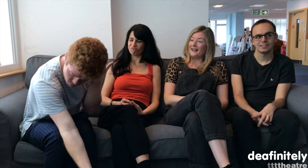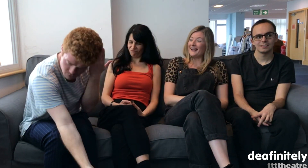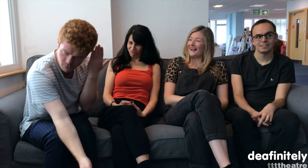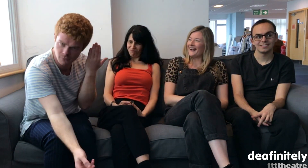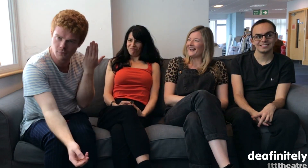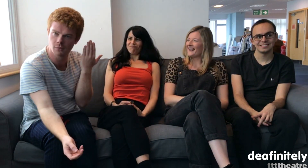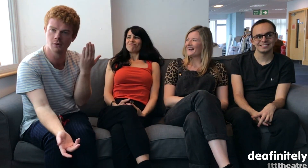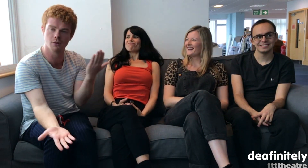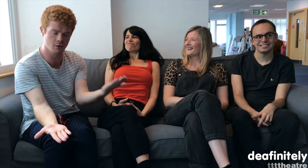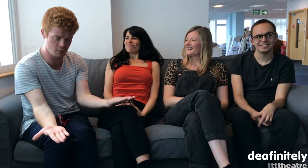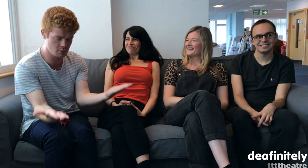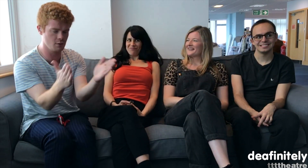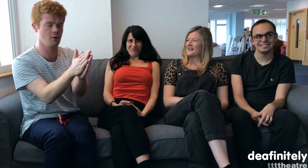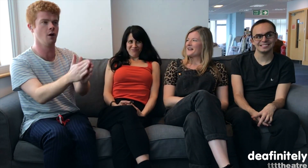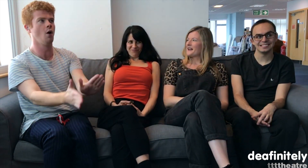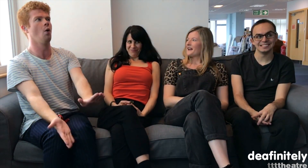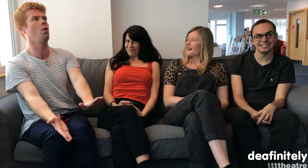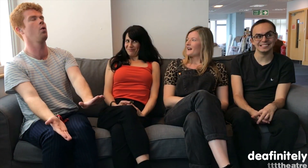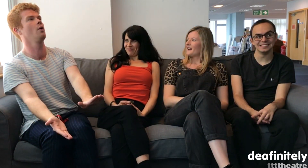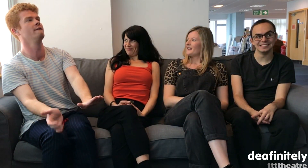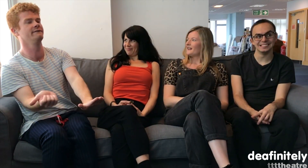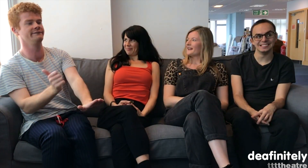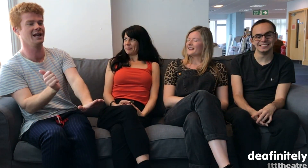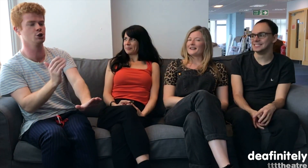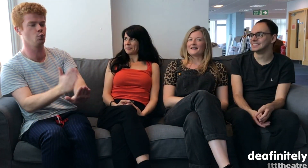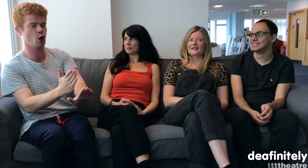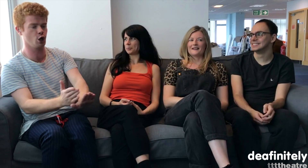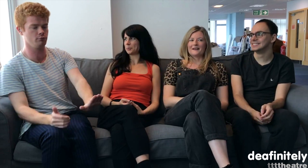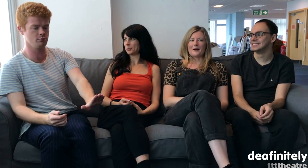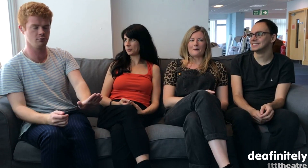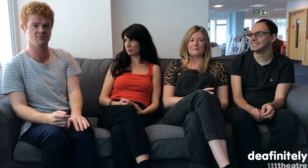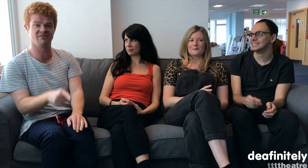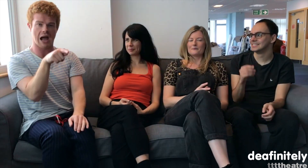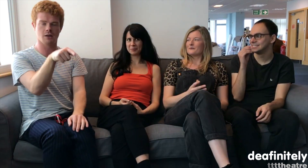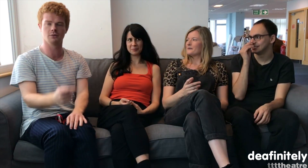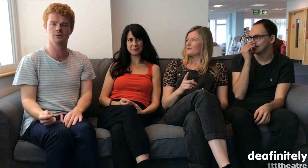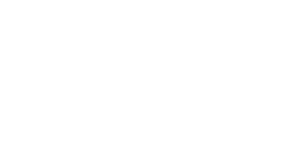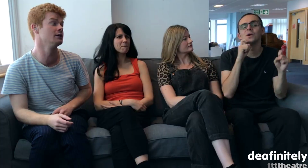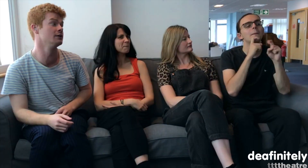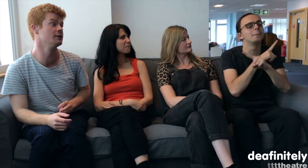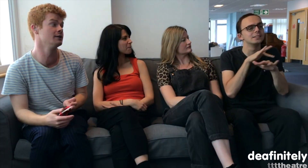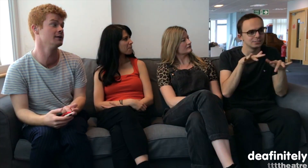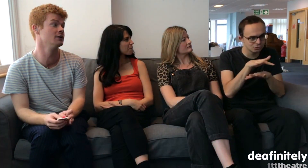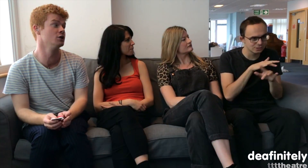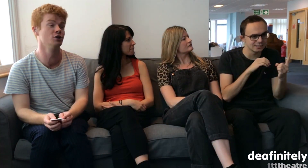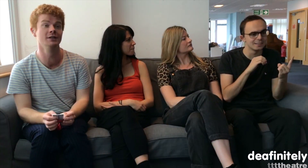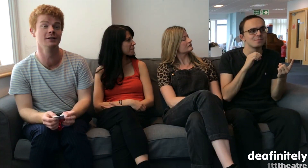become utterly immersed and then emerge close the book job done a mystery